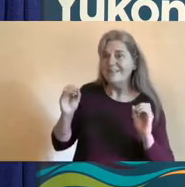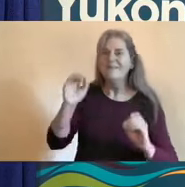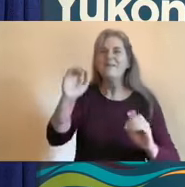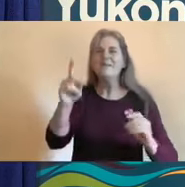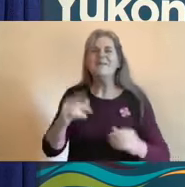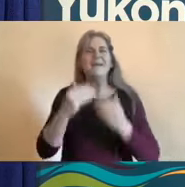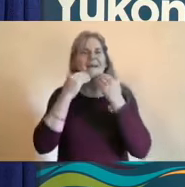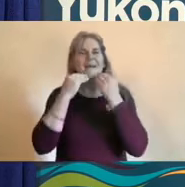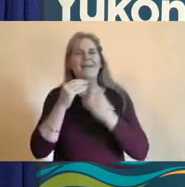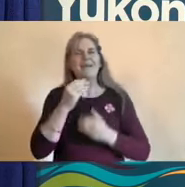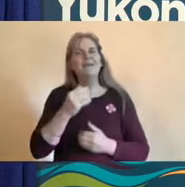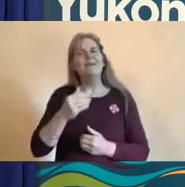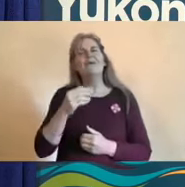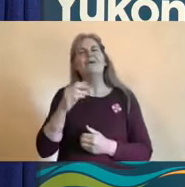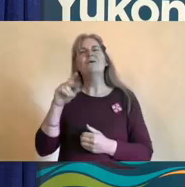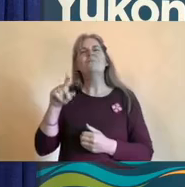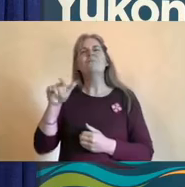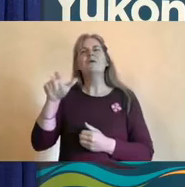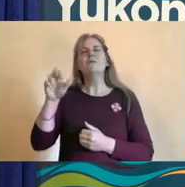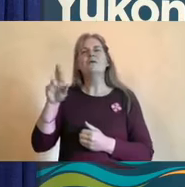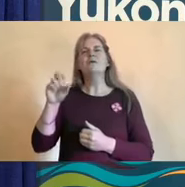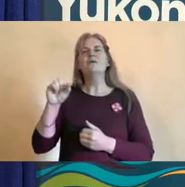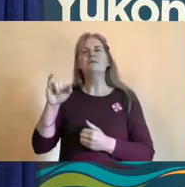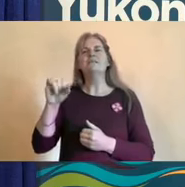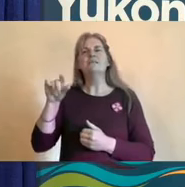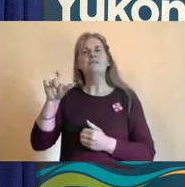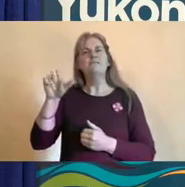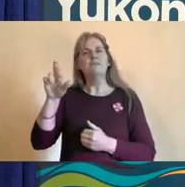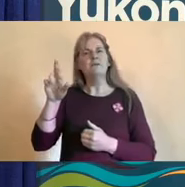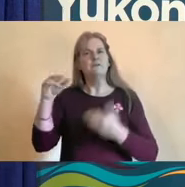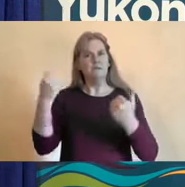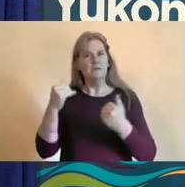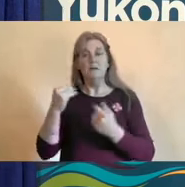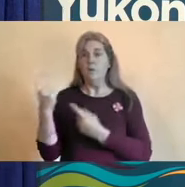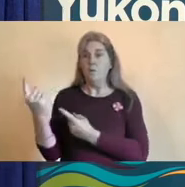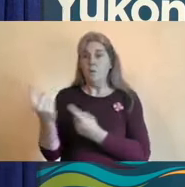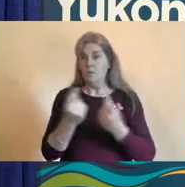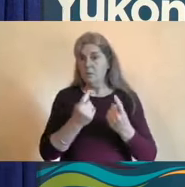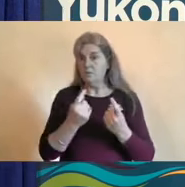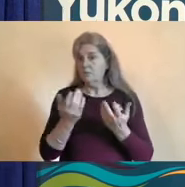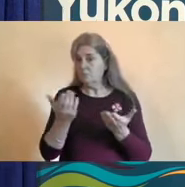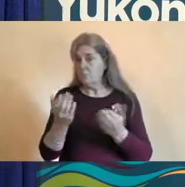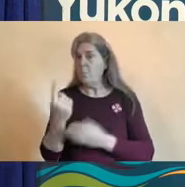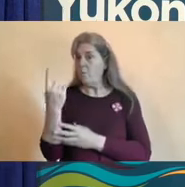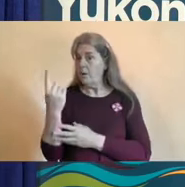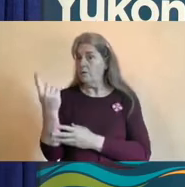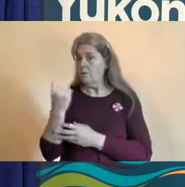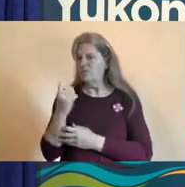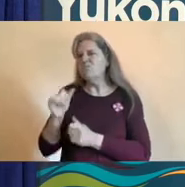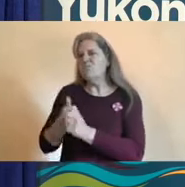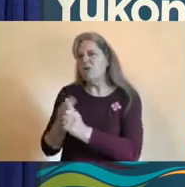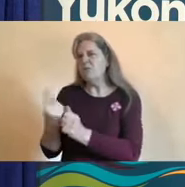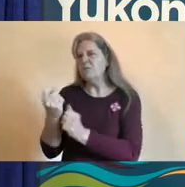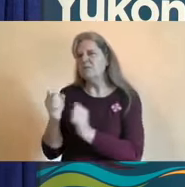Thank you, premier. We will now do a round of questions, with reporters. One question, one follow-up.